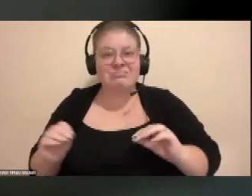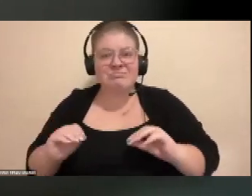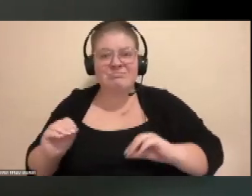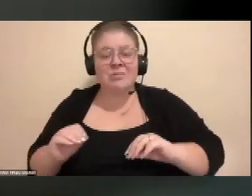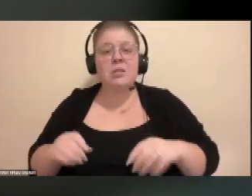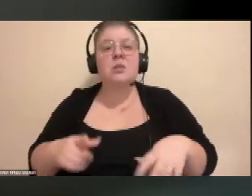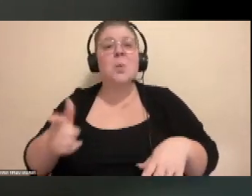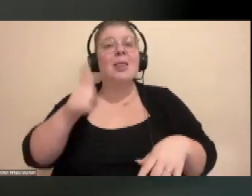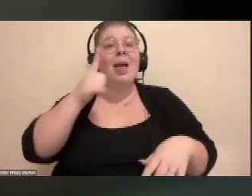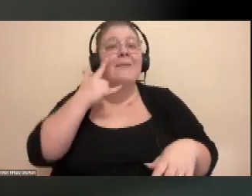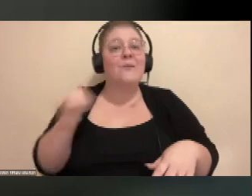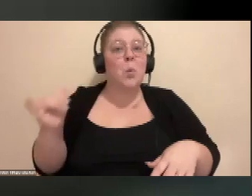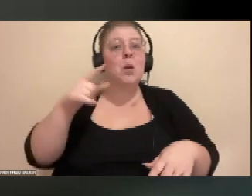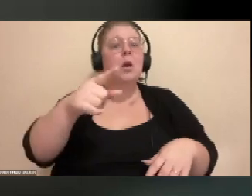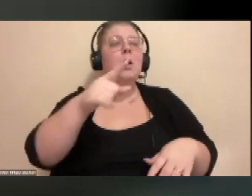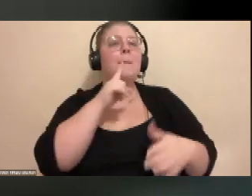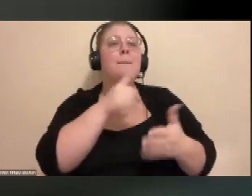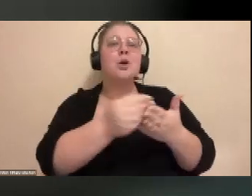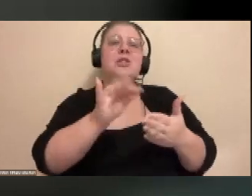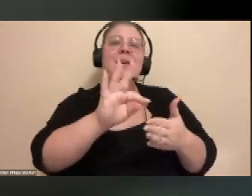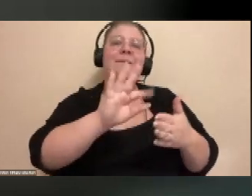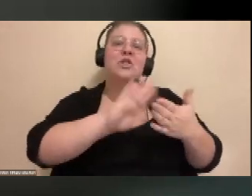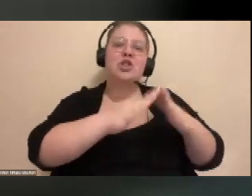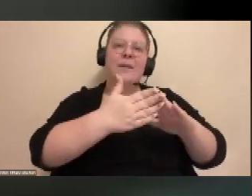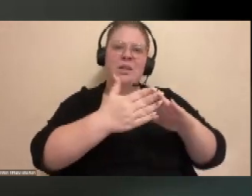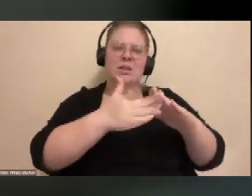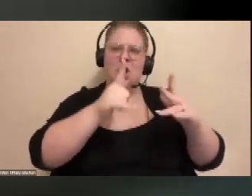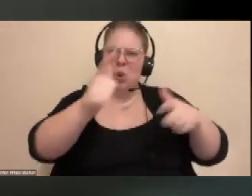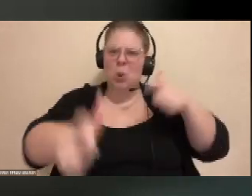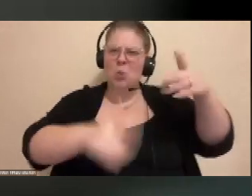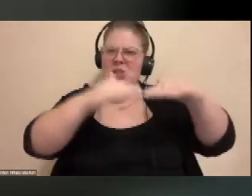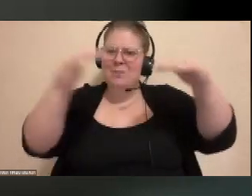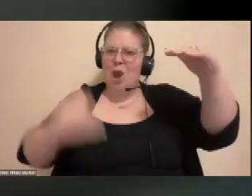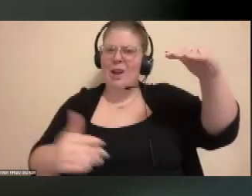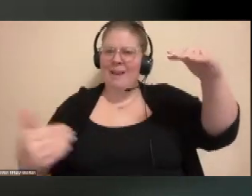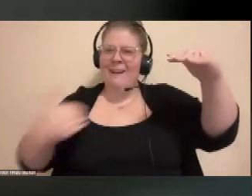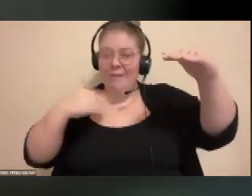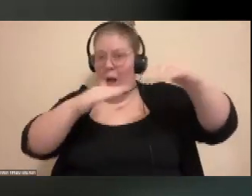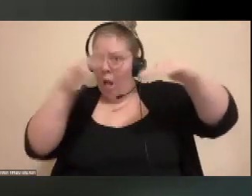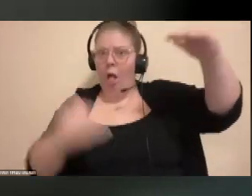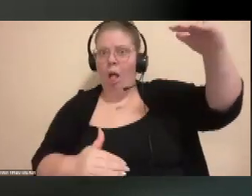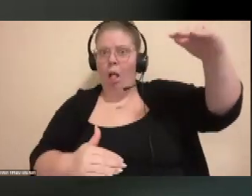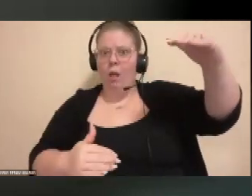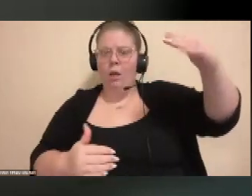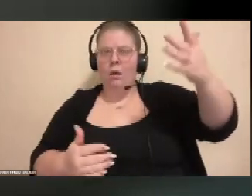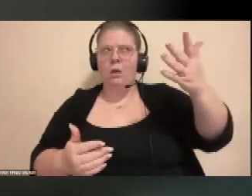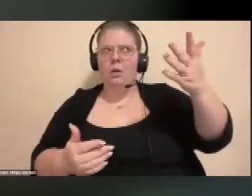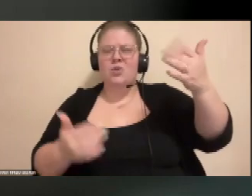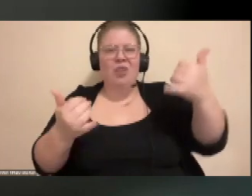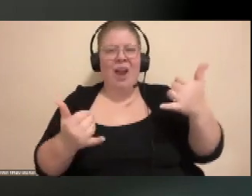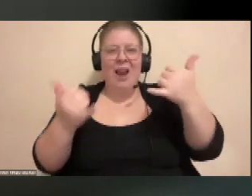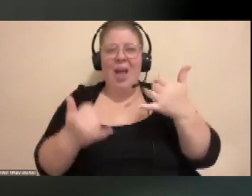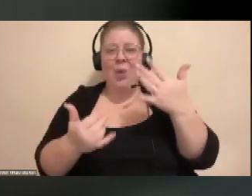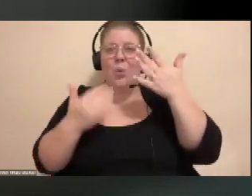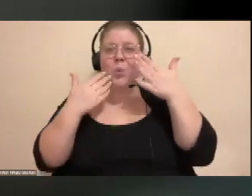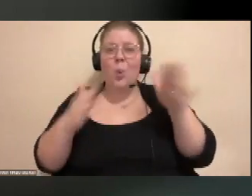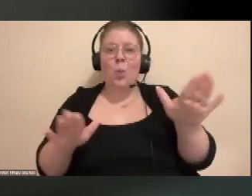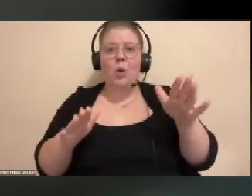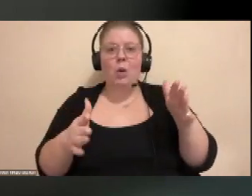services and you can't even tell right now the differences between kids and adults and